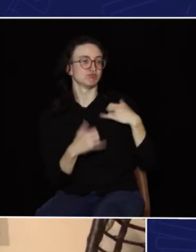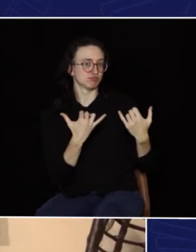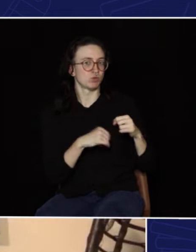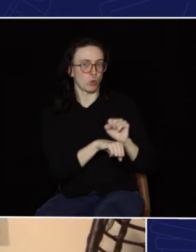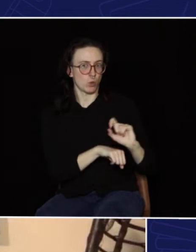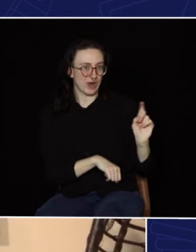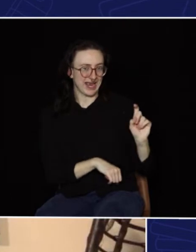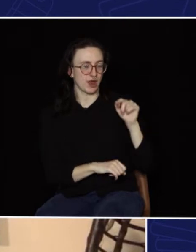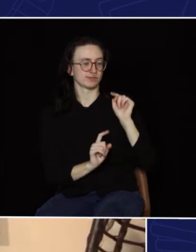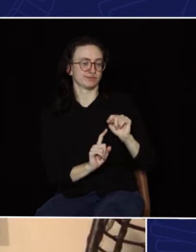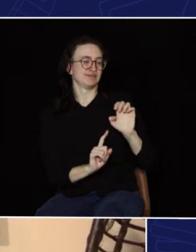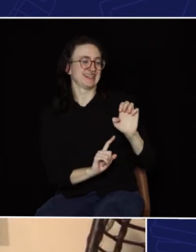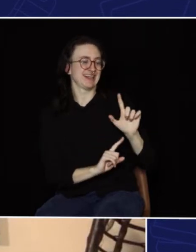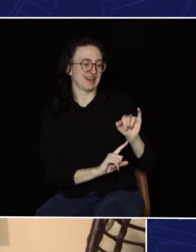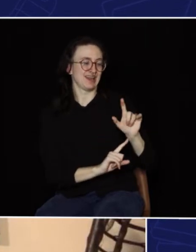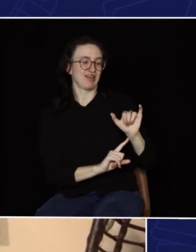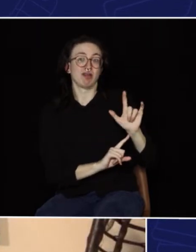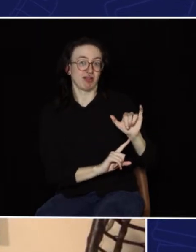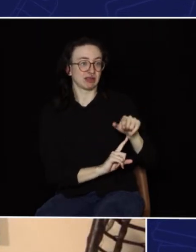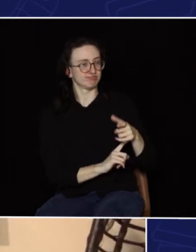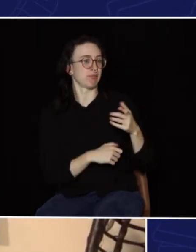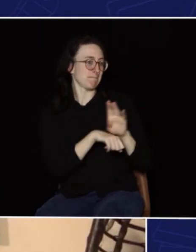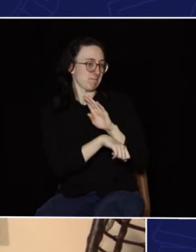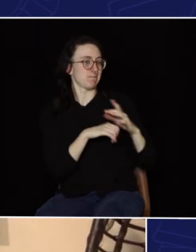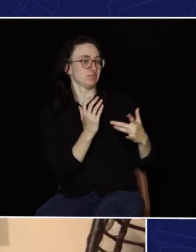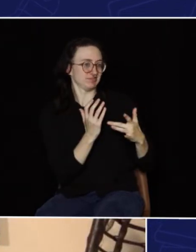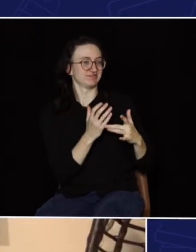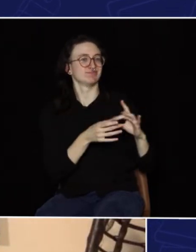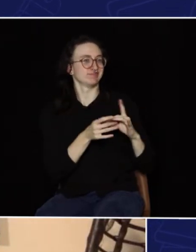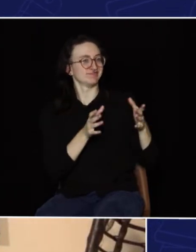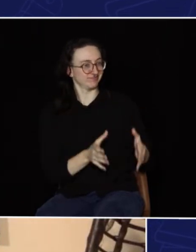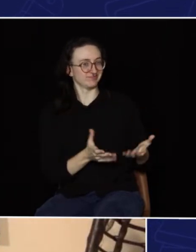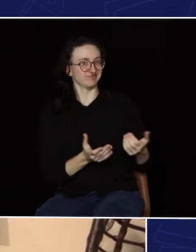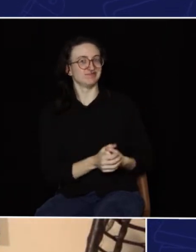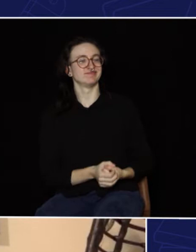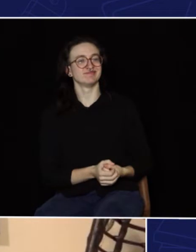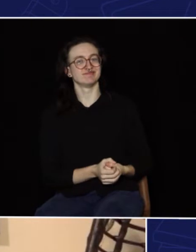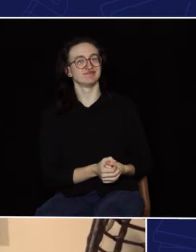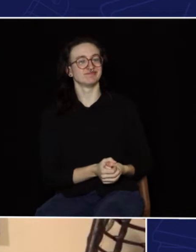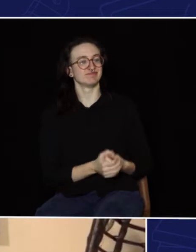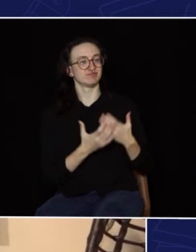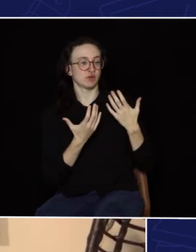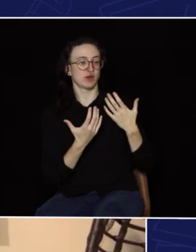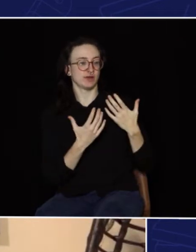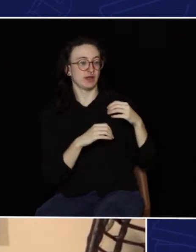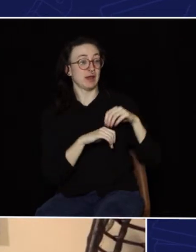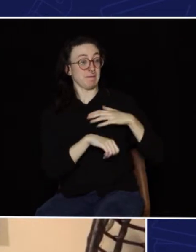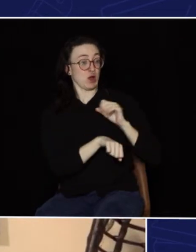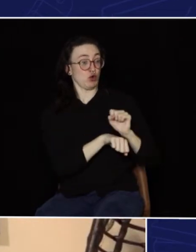at Eli Lilly as a business technologist associate. And I’m early, in my early career,